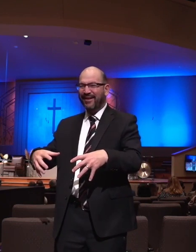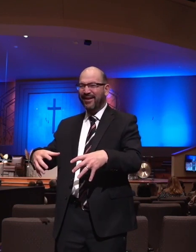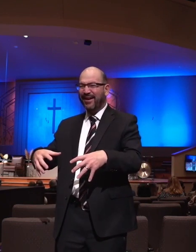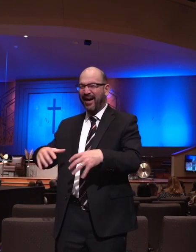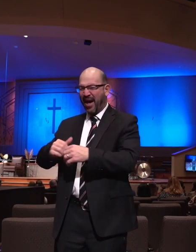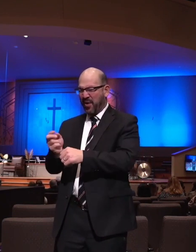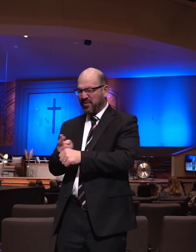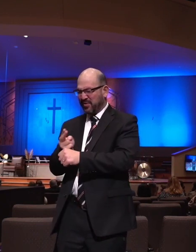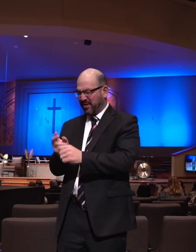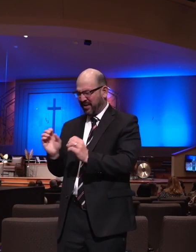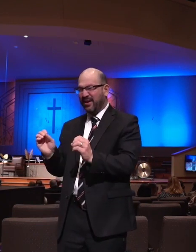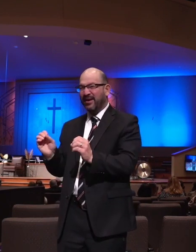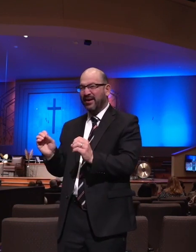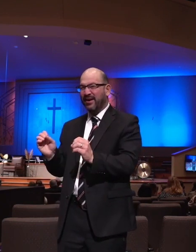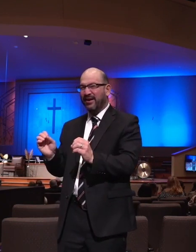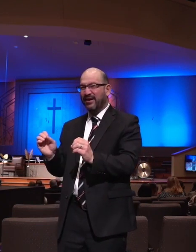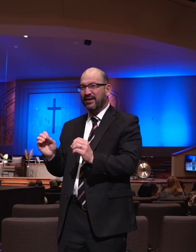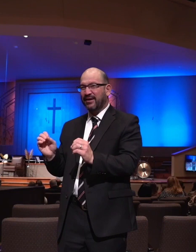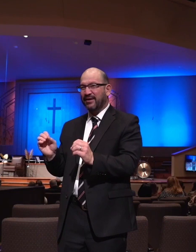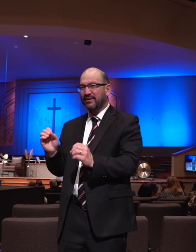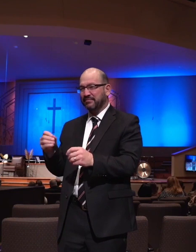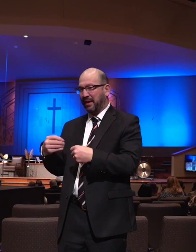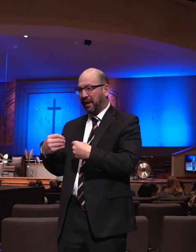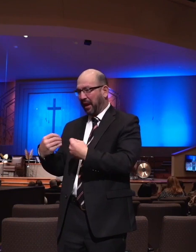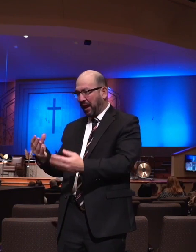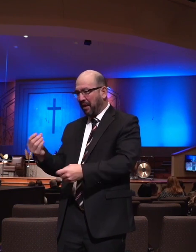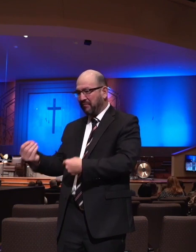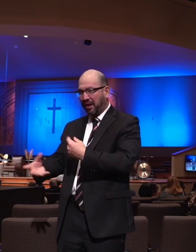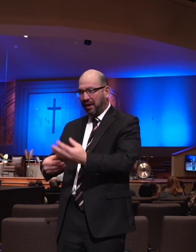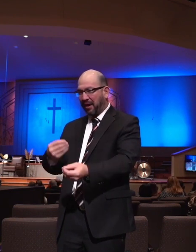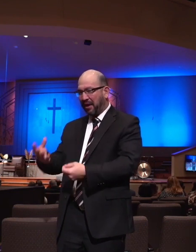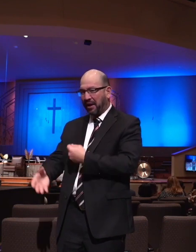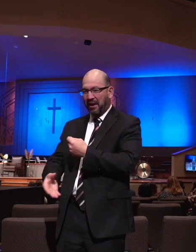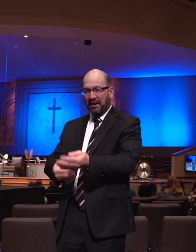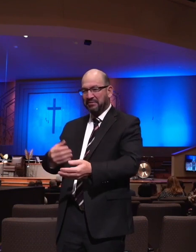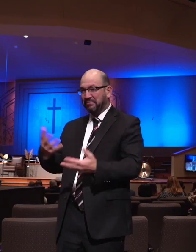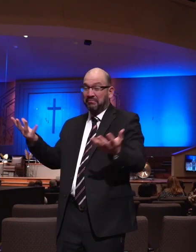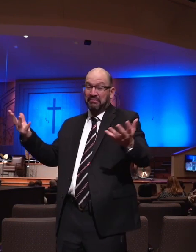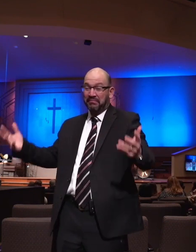pumpkin except for to give them out to children at open house so praise the